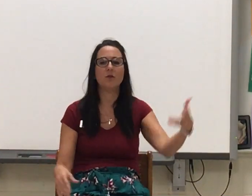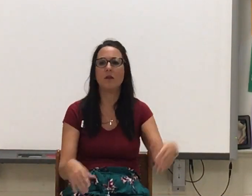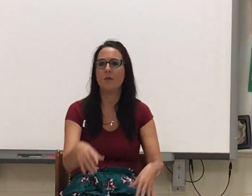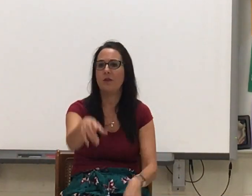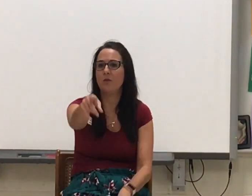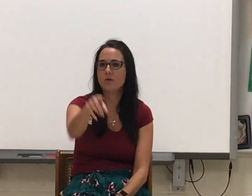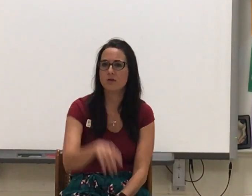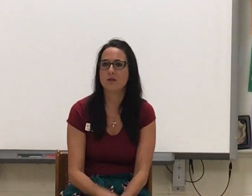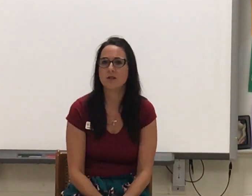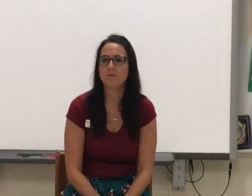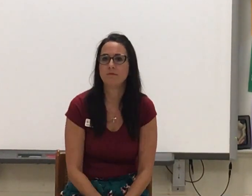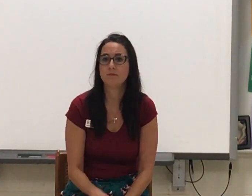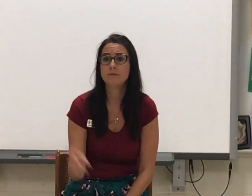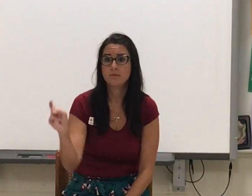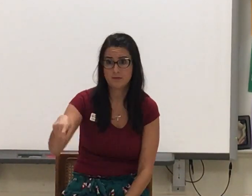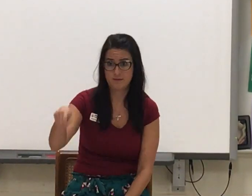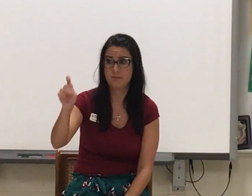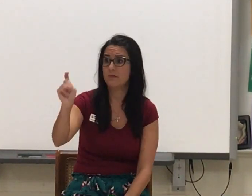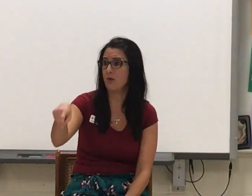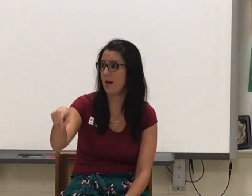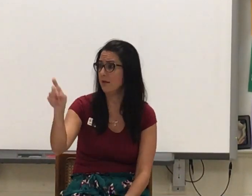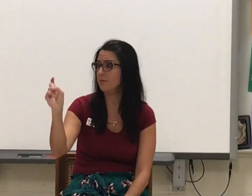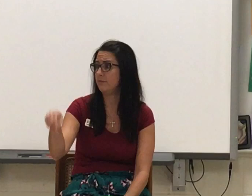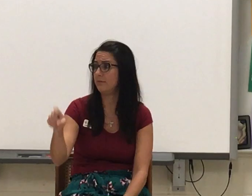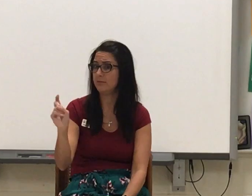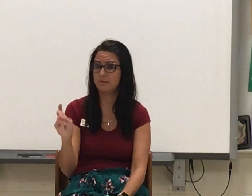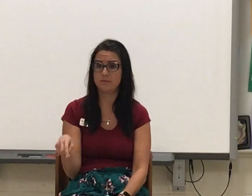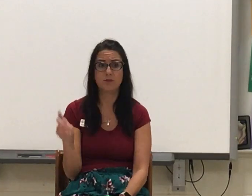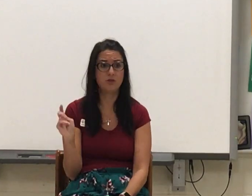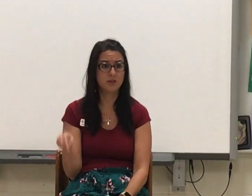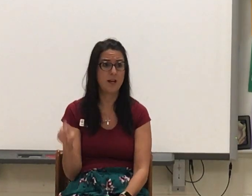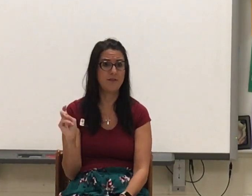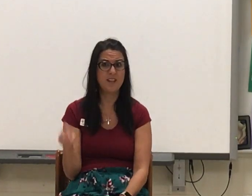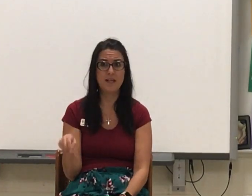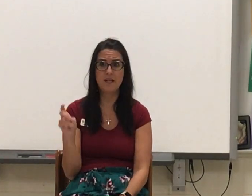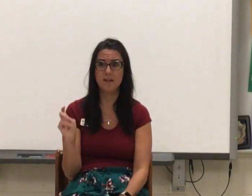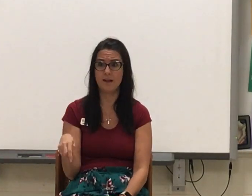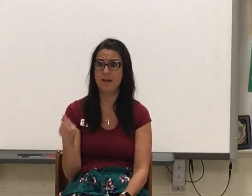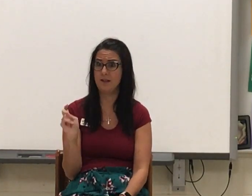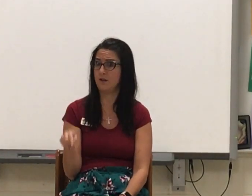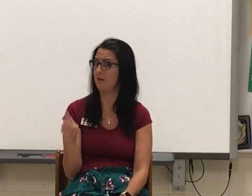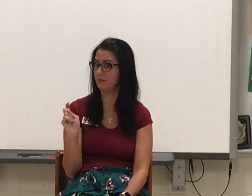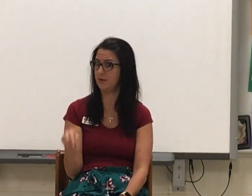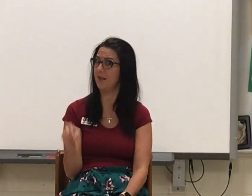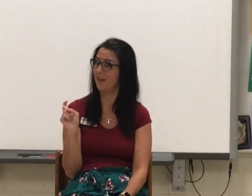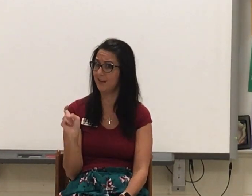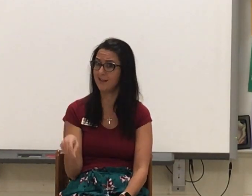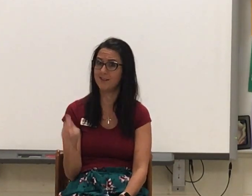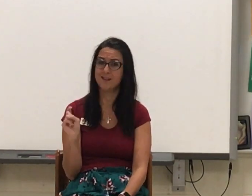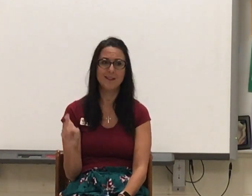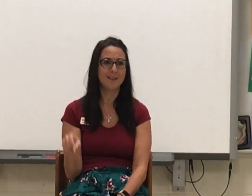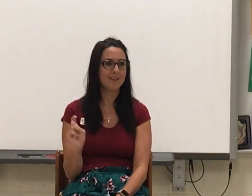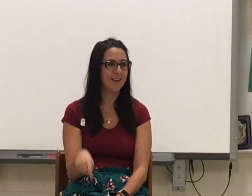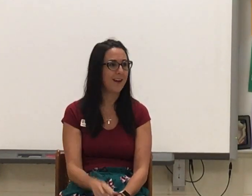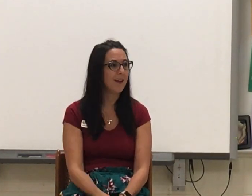What was your suggestion? Ok... so just kind of a NEED like I need to know what you're saying.